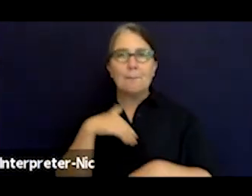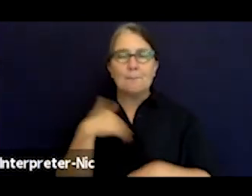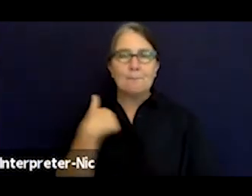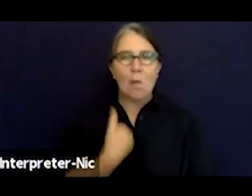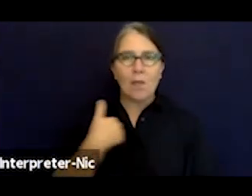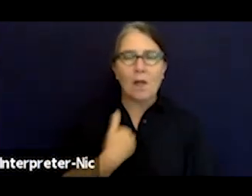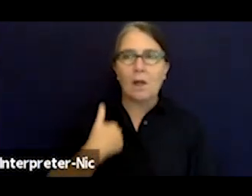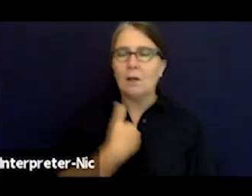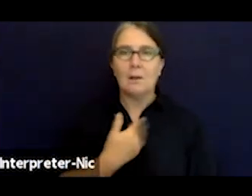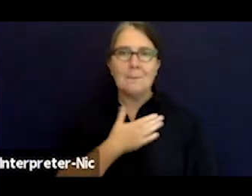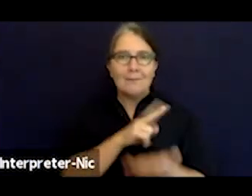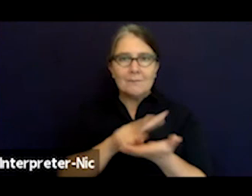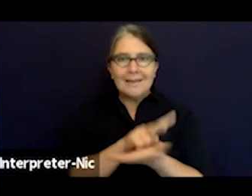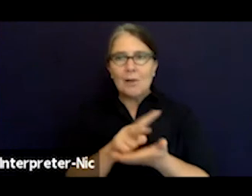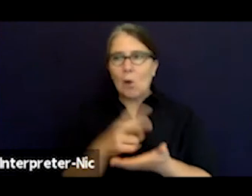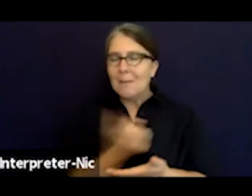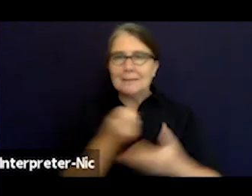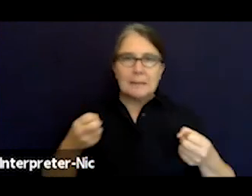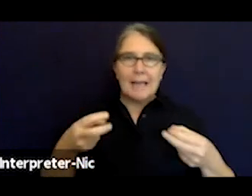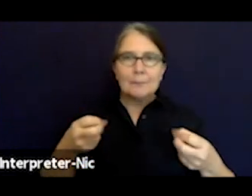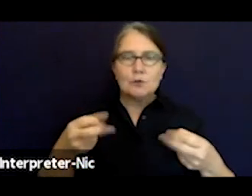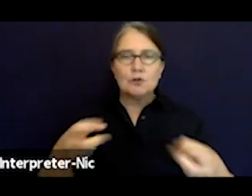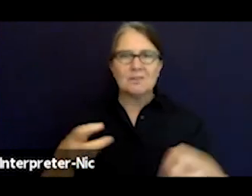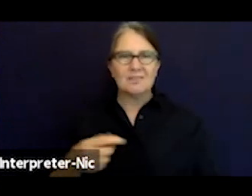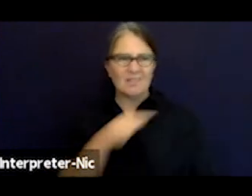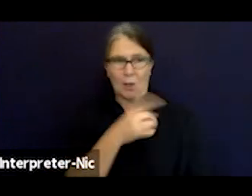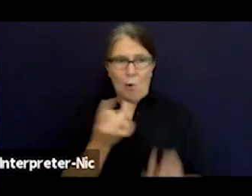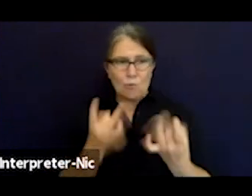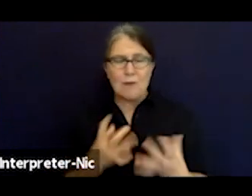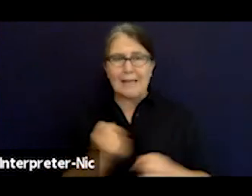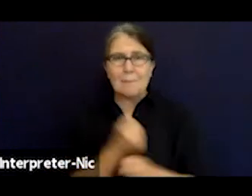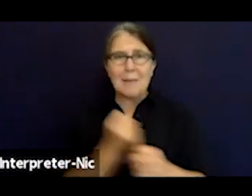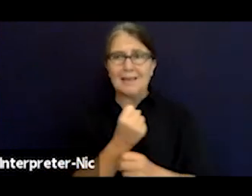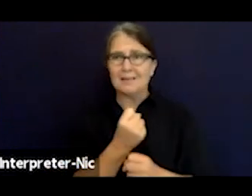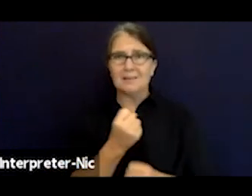already made 35 two minute minute videos and think, “I have to have those captioned